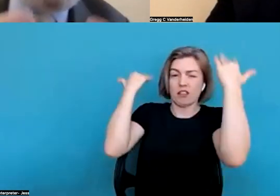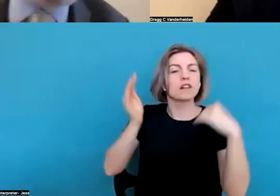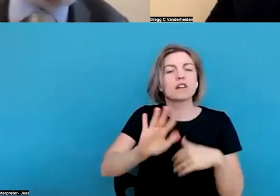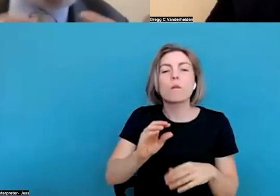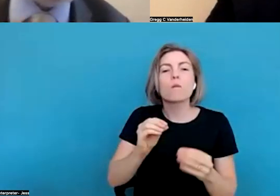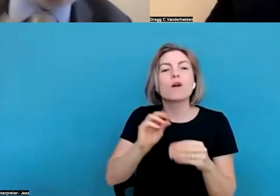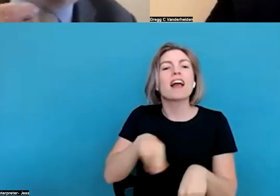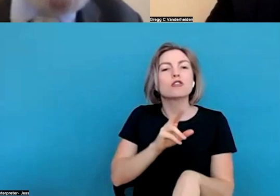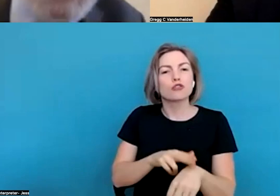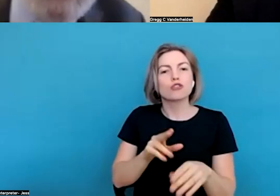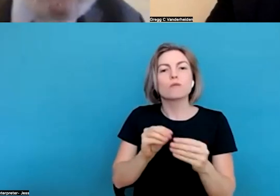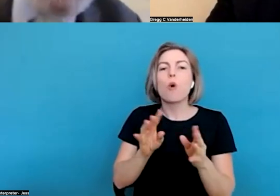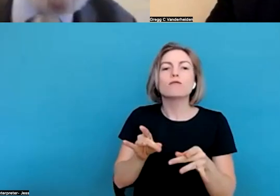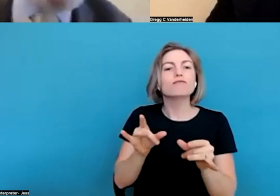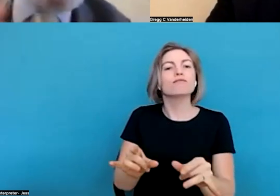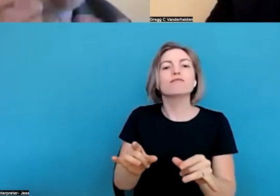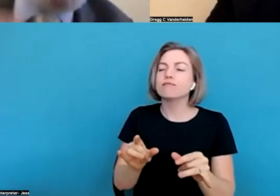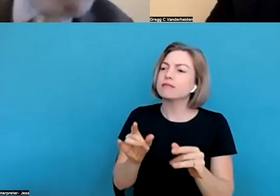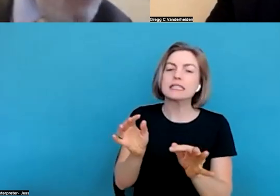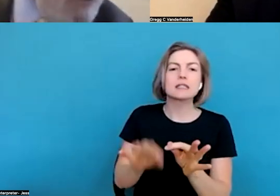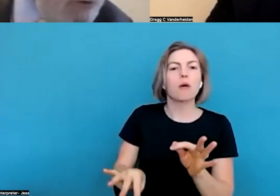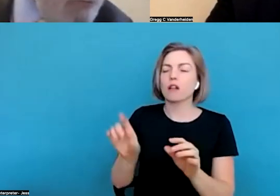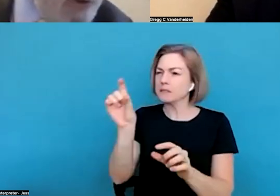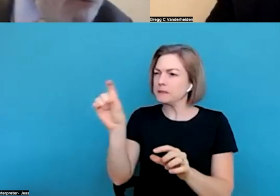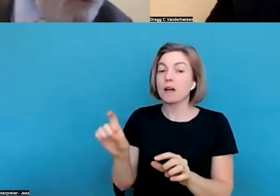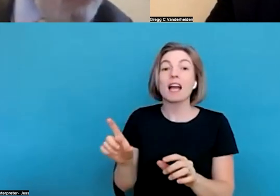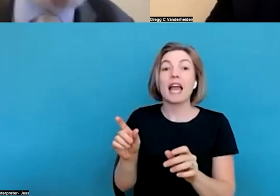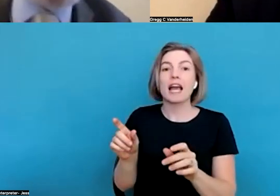that adapts to your reactions to how well the interface is doing.